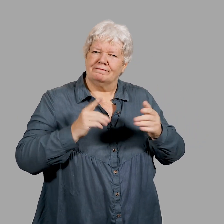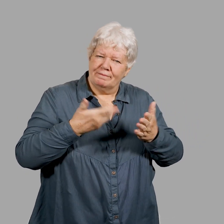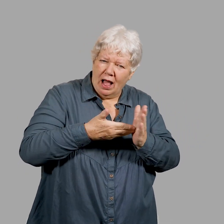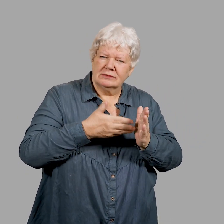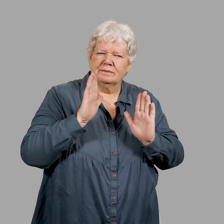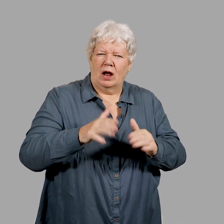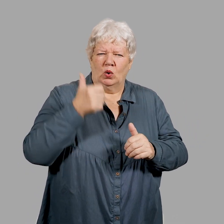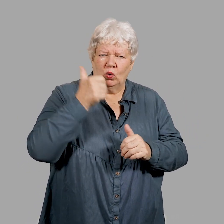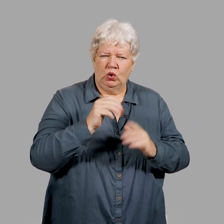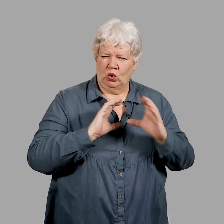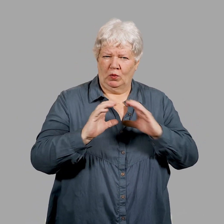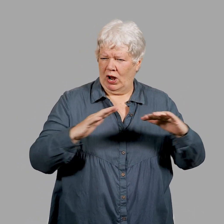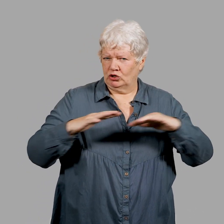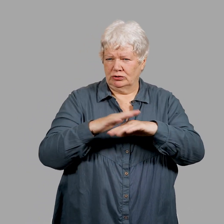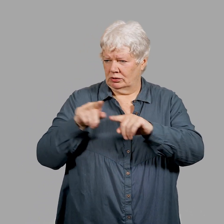and the key need for good communication between a wide mix